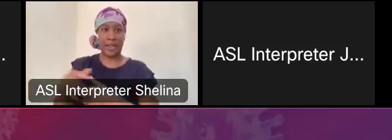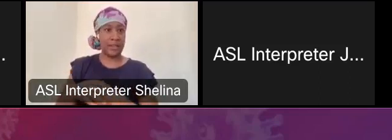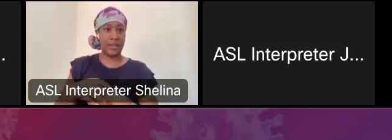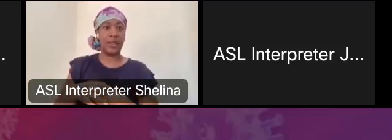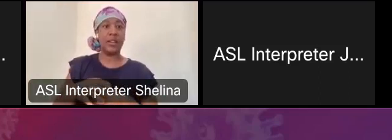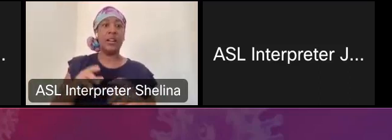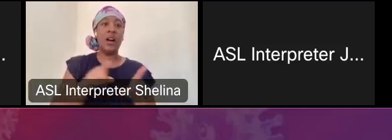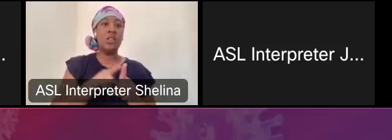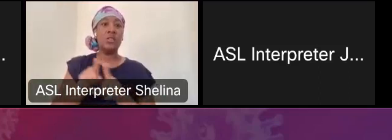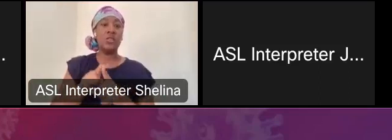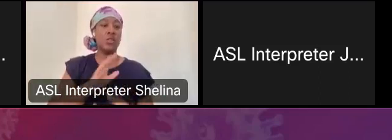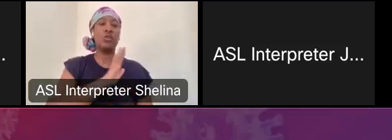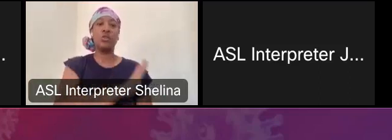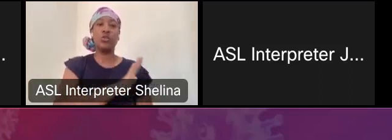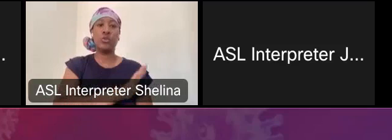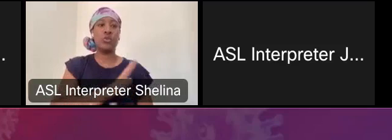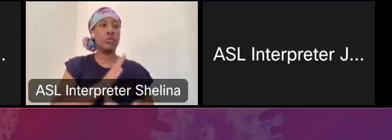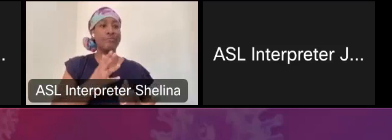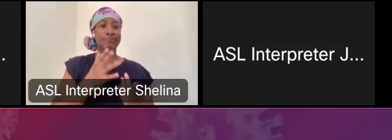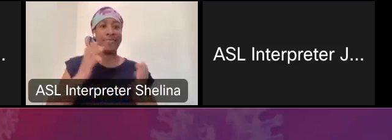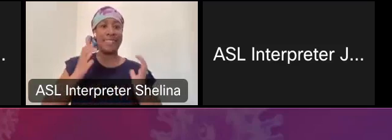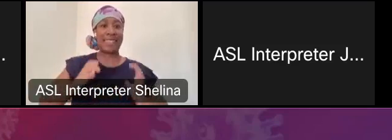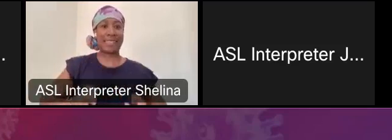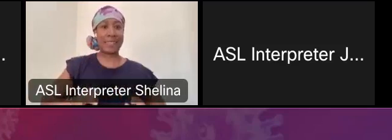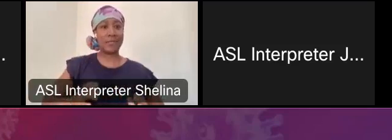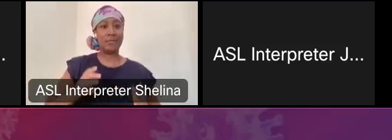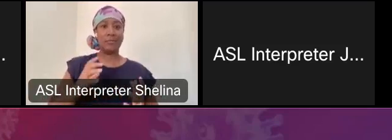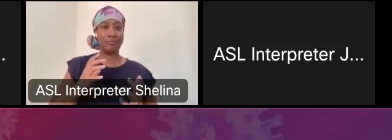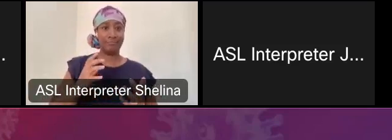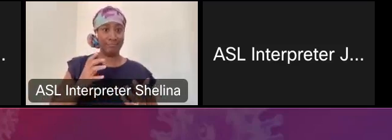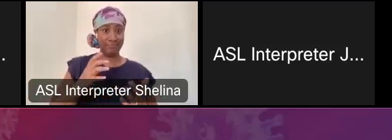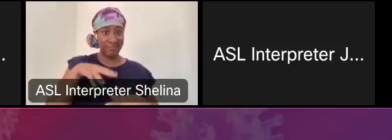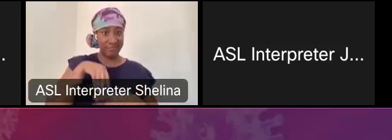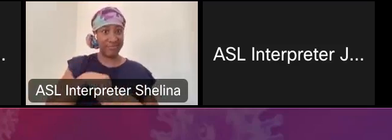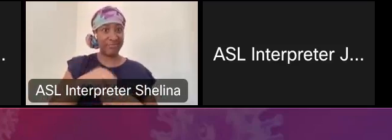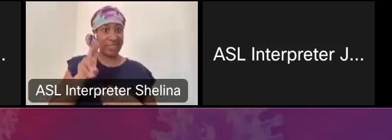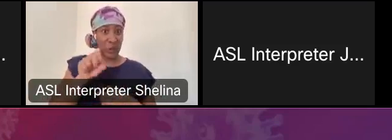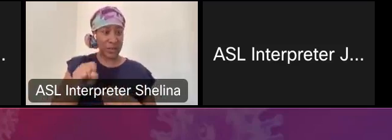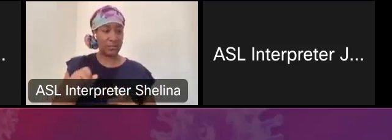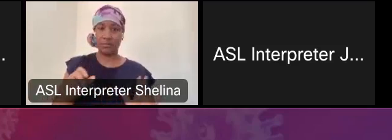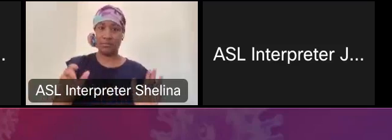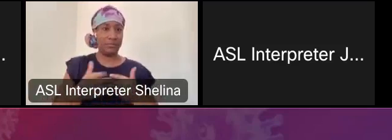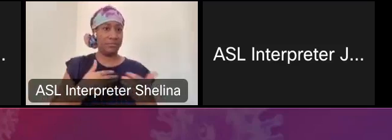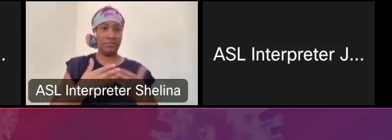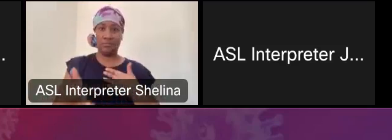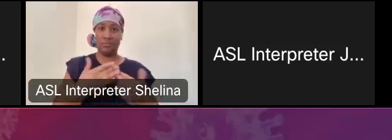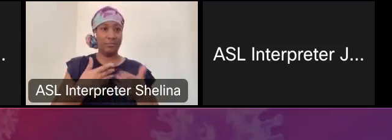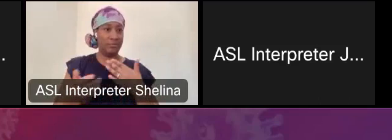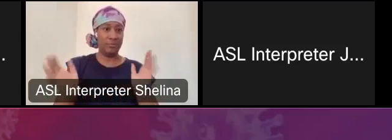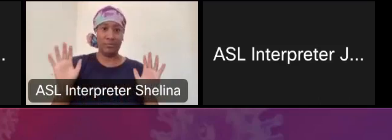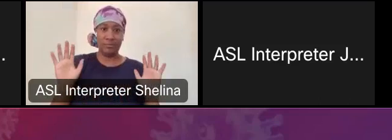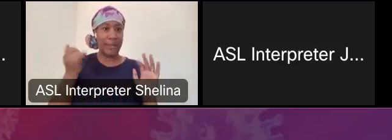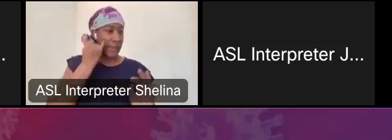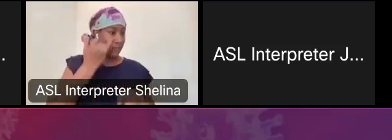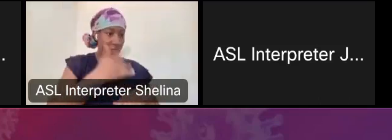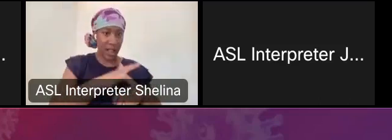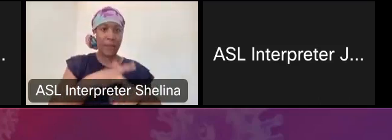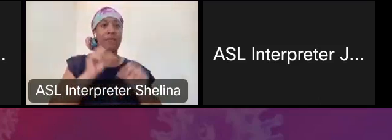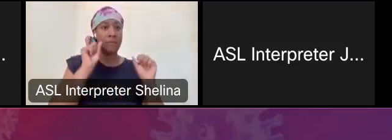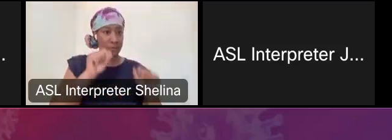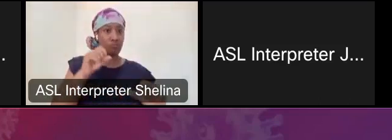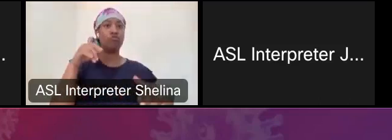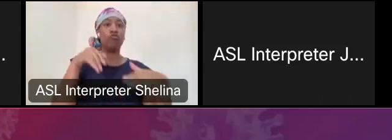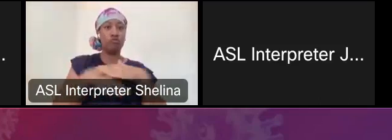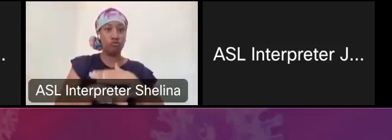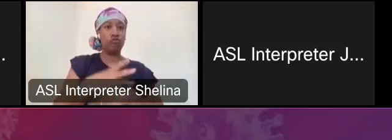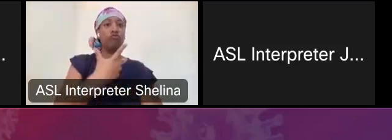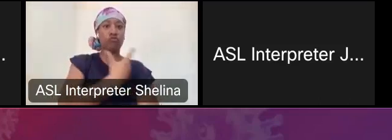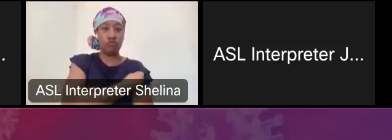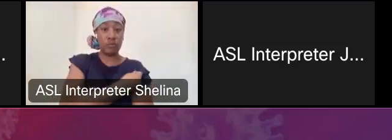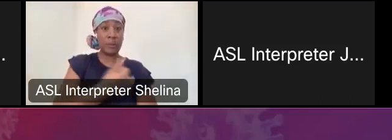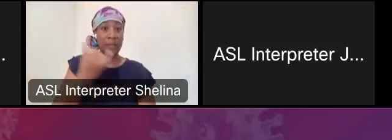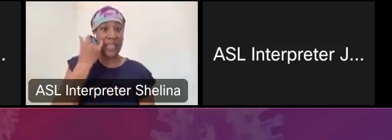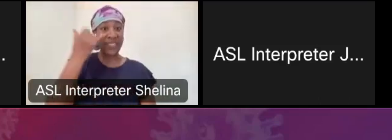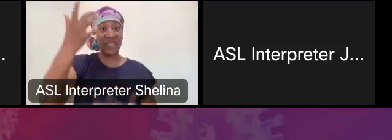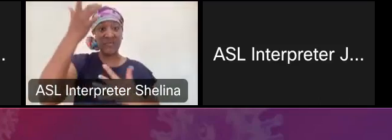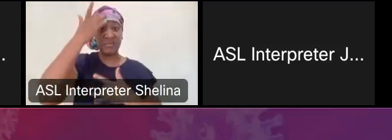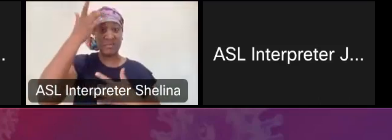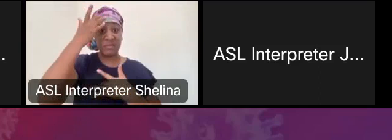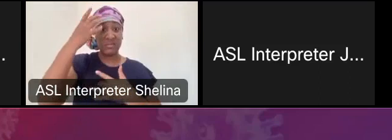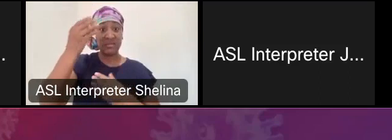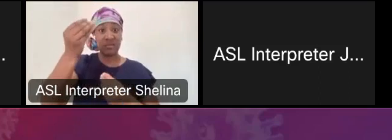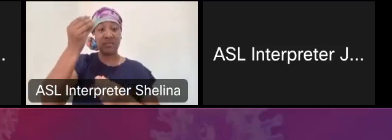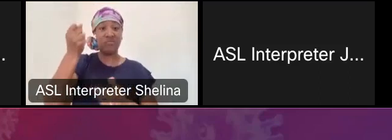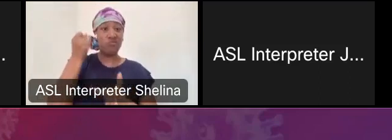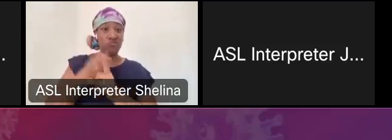Spanish during vaccination, everyone is recommended to get covered 19 vaccine when it is available to them. Even if they have had covered 19 disease before it is okay.